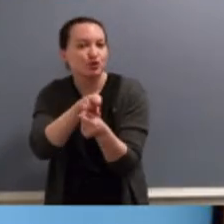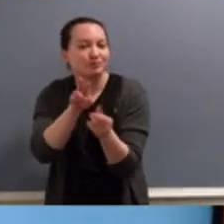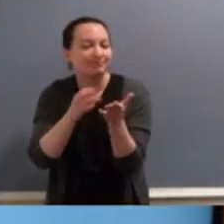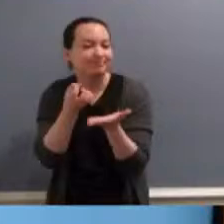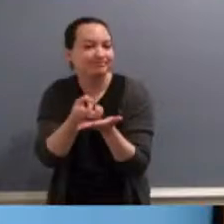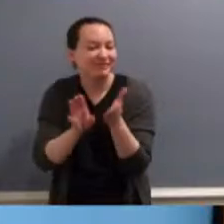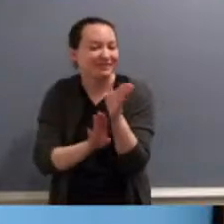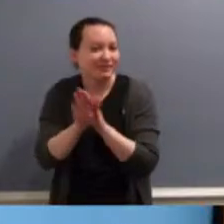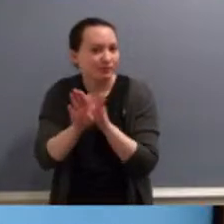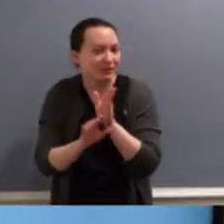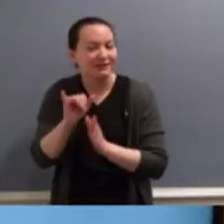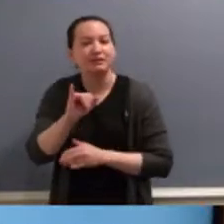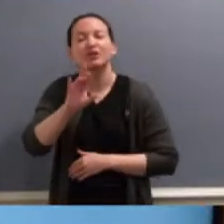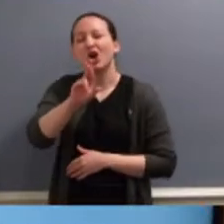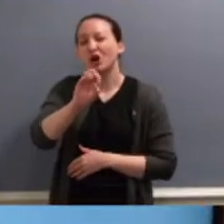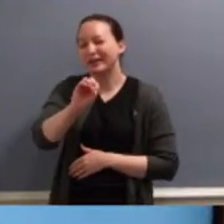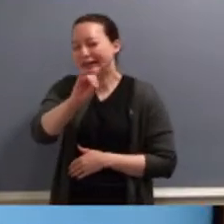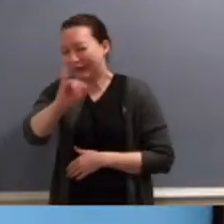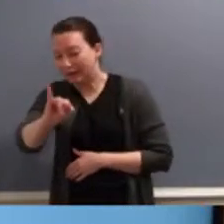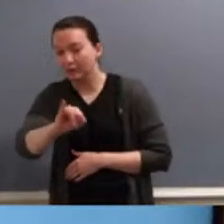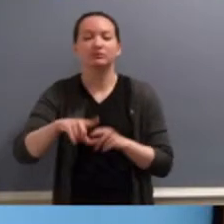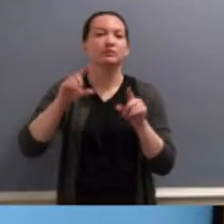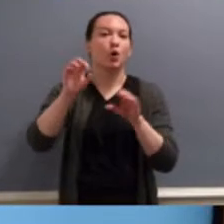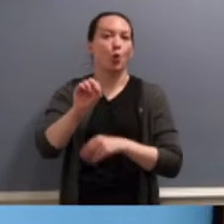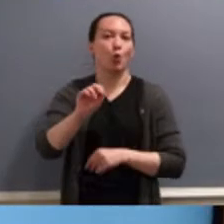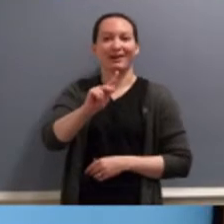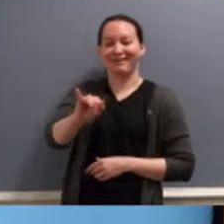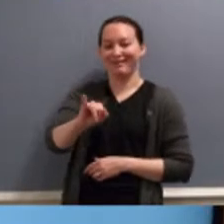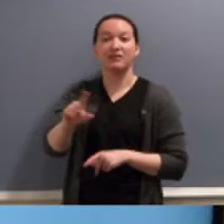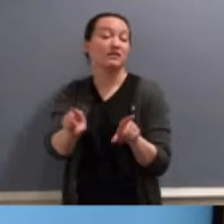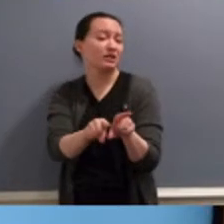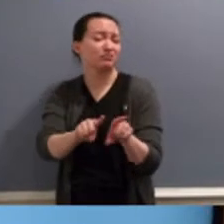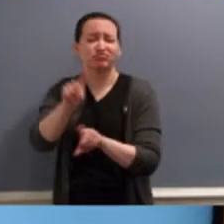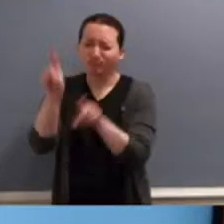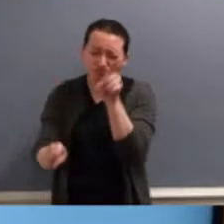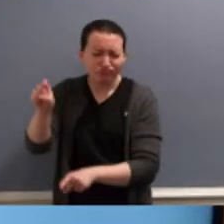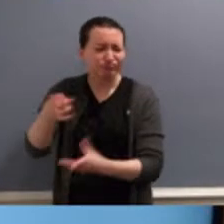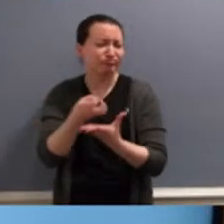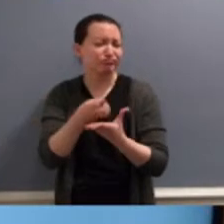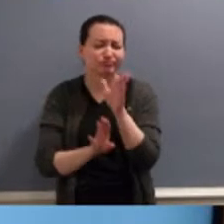issue initiative or ready in OKI as well as various economic development programs